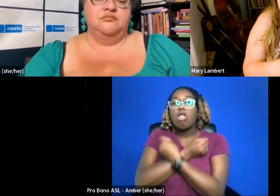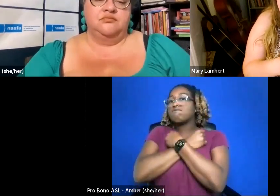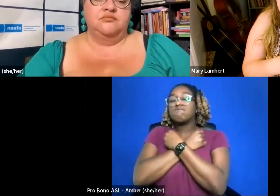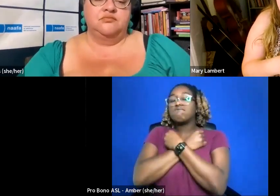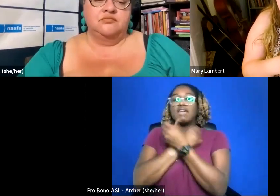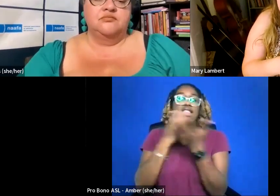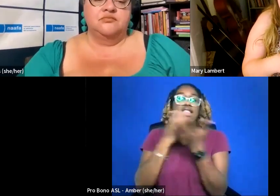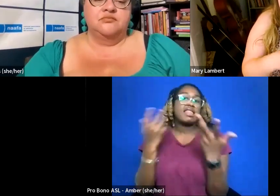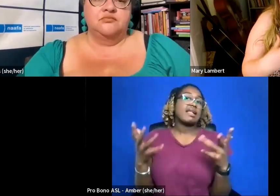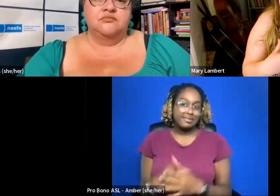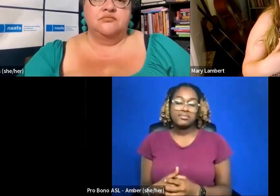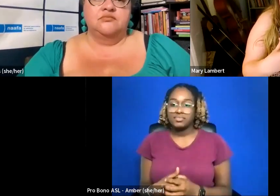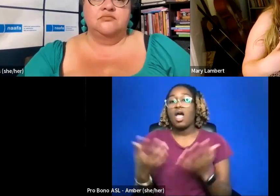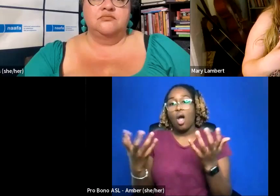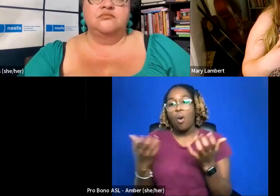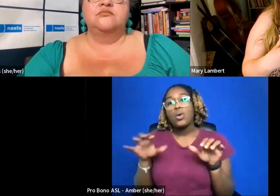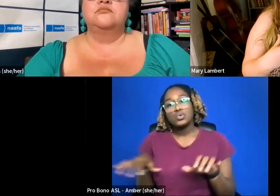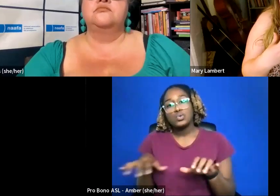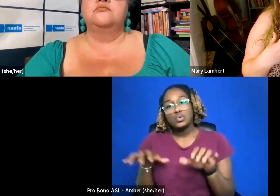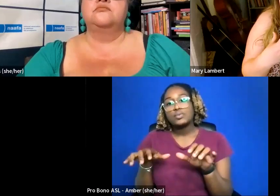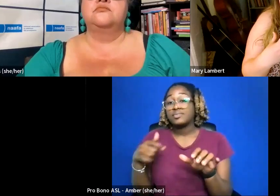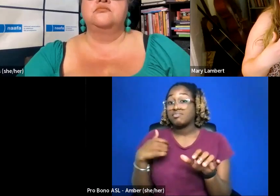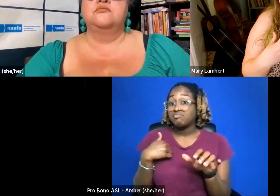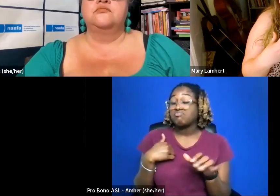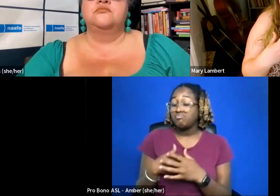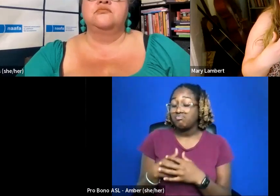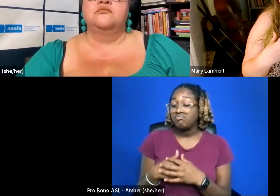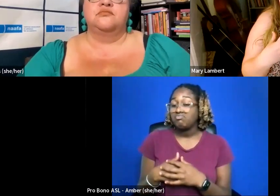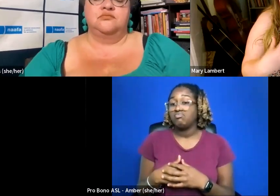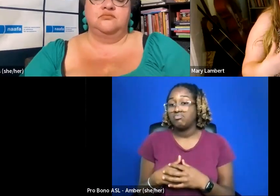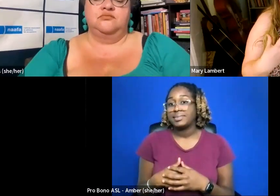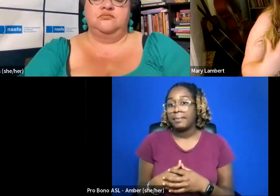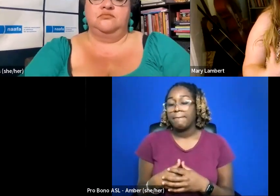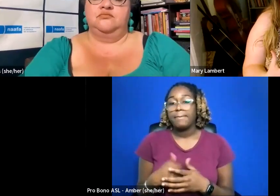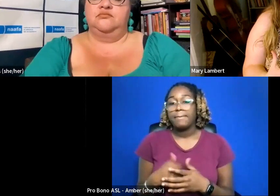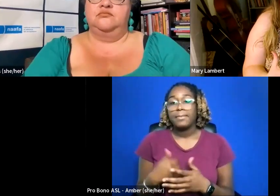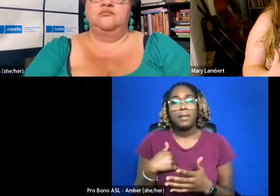But I had been I had been working three jobs